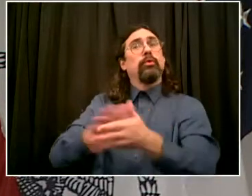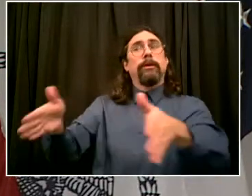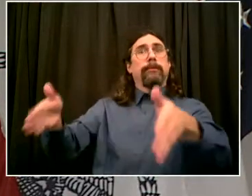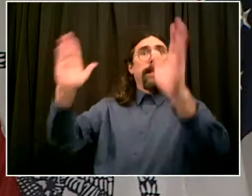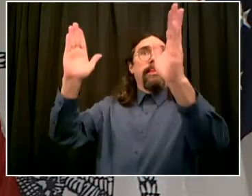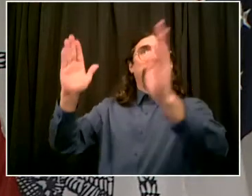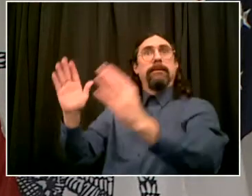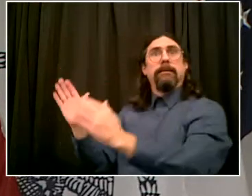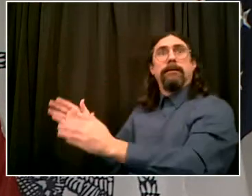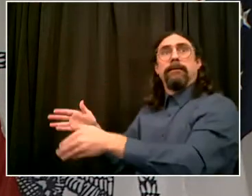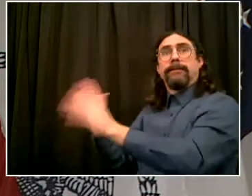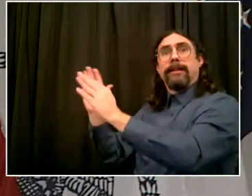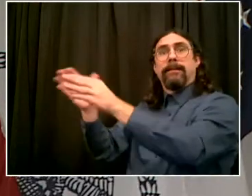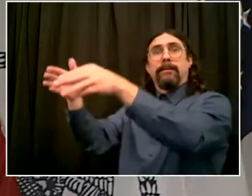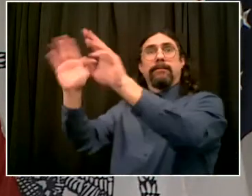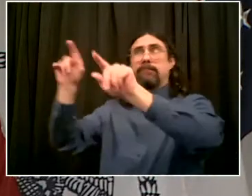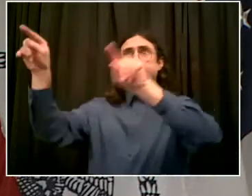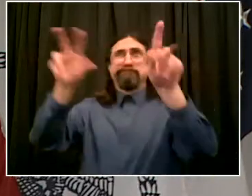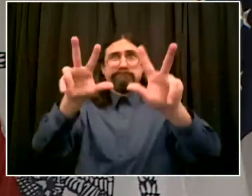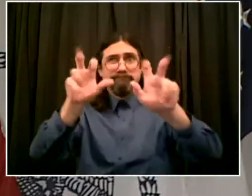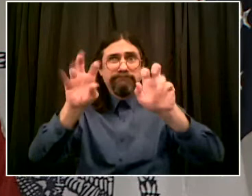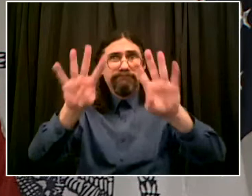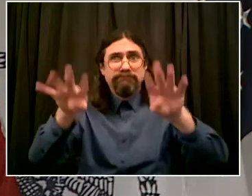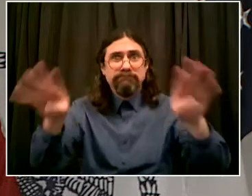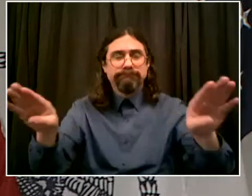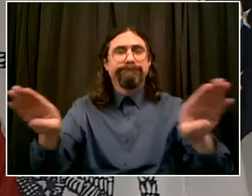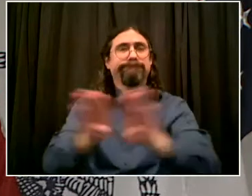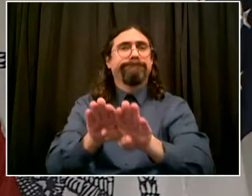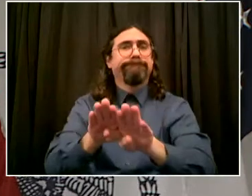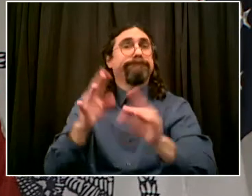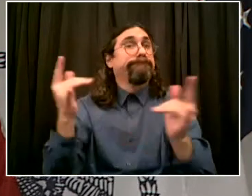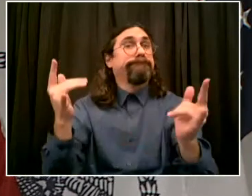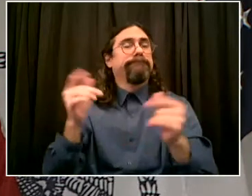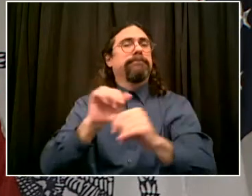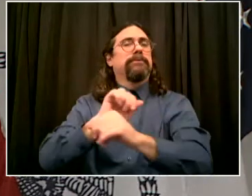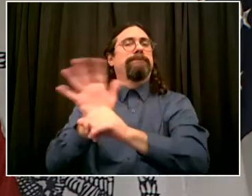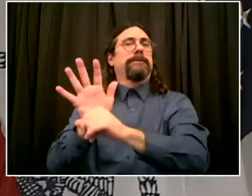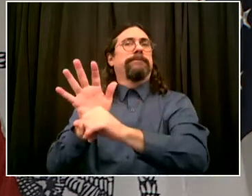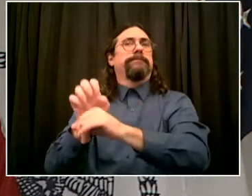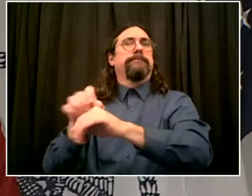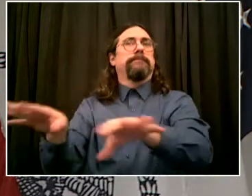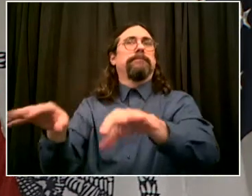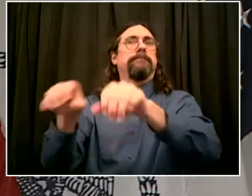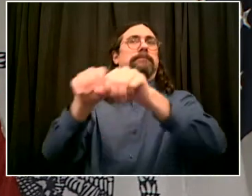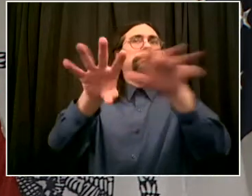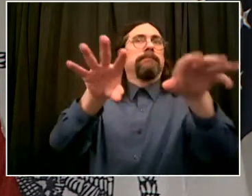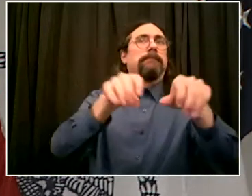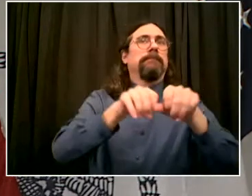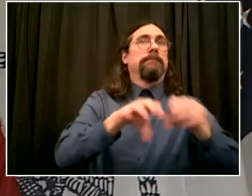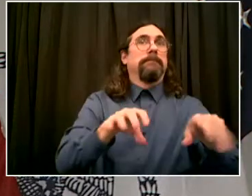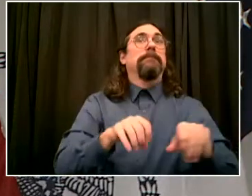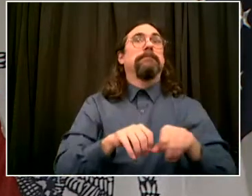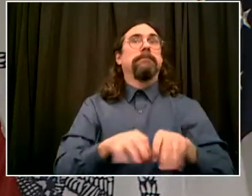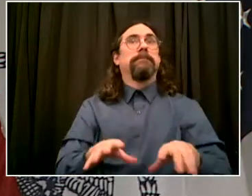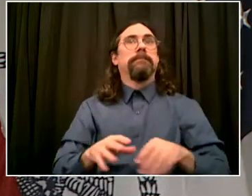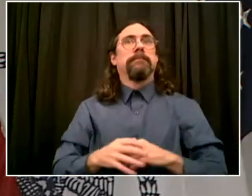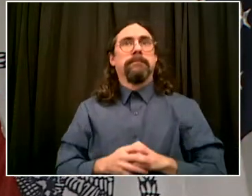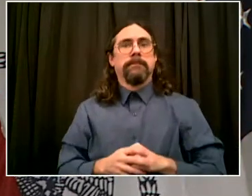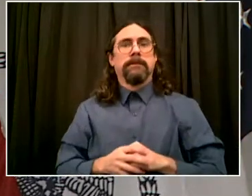THEEBU IIDILNNG. ONONLY A FEW DISTRICT 5